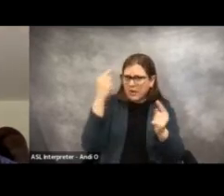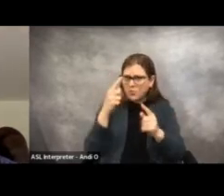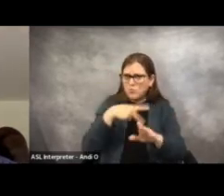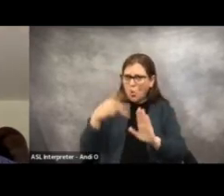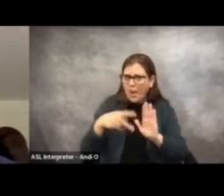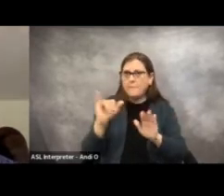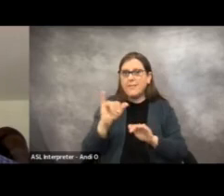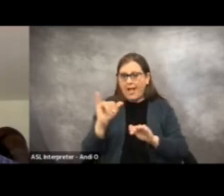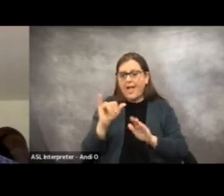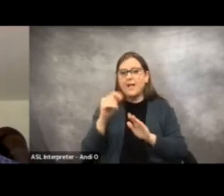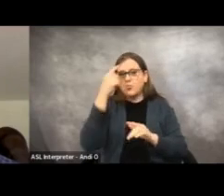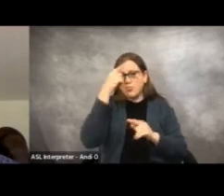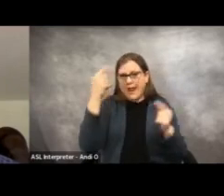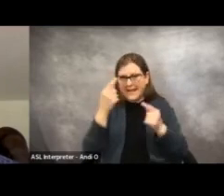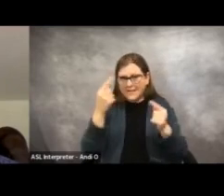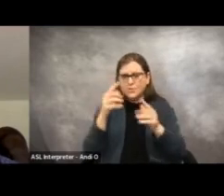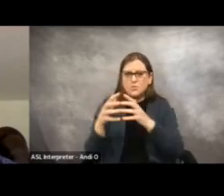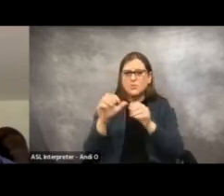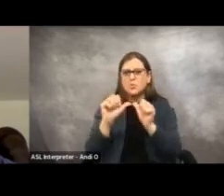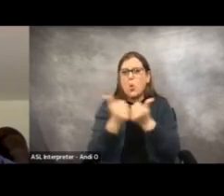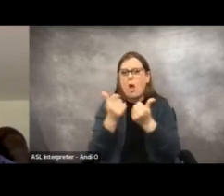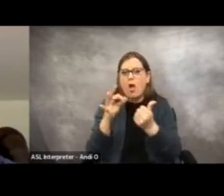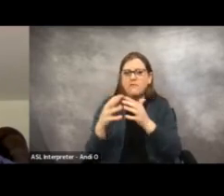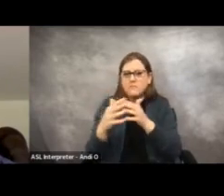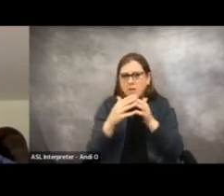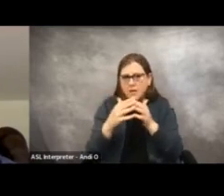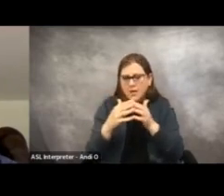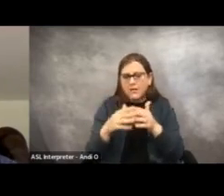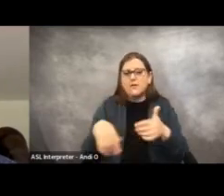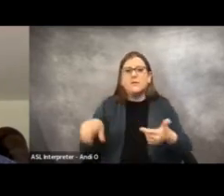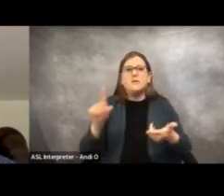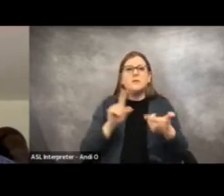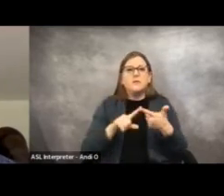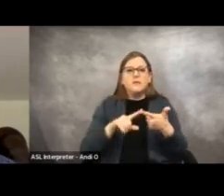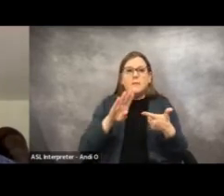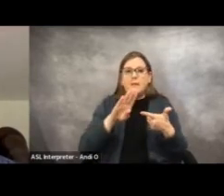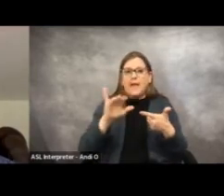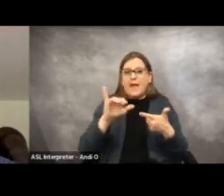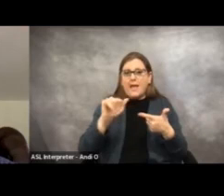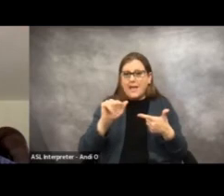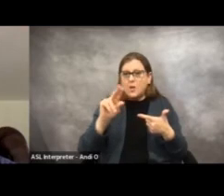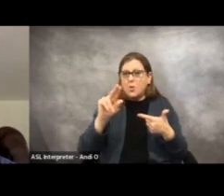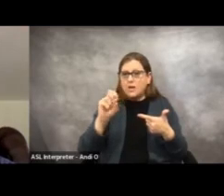the Brain Injury Association of America, or BIA USA to work with